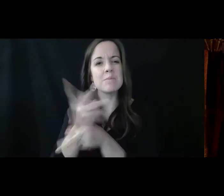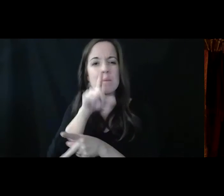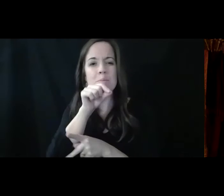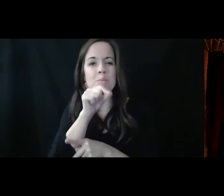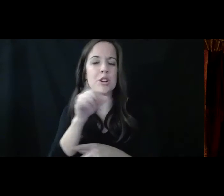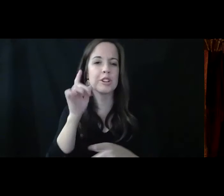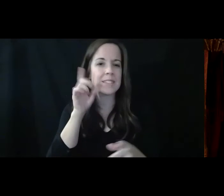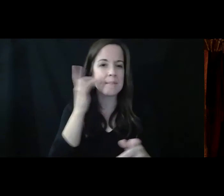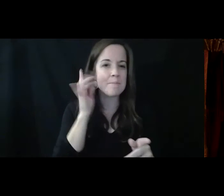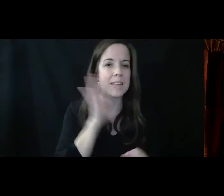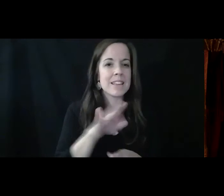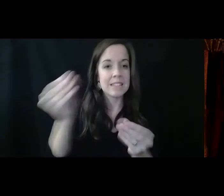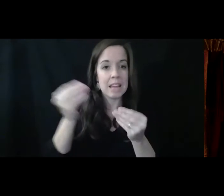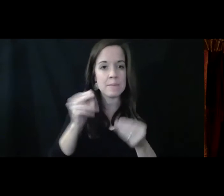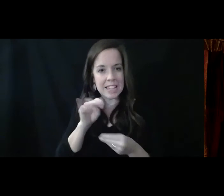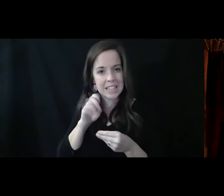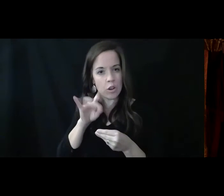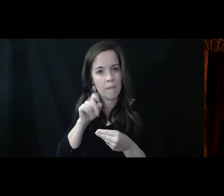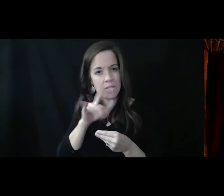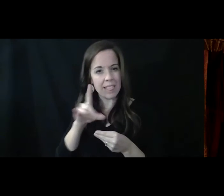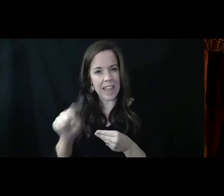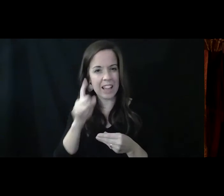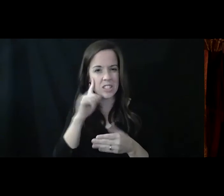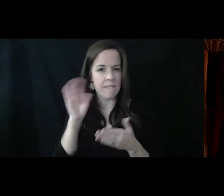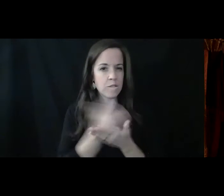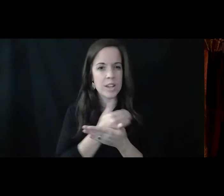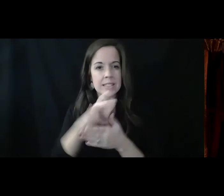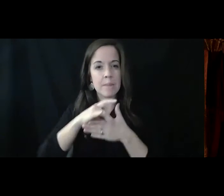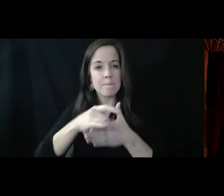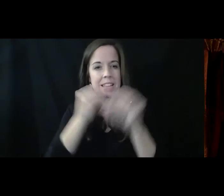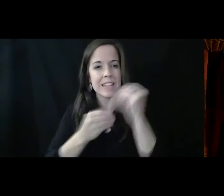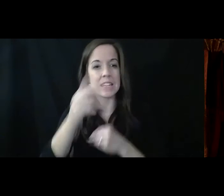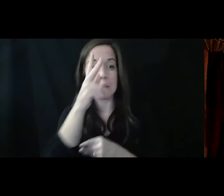the necrophiliacs // the freaks the meat eating // beetle & flesh fly